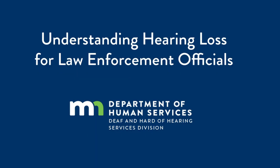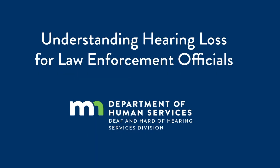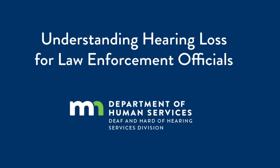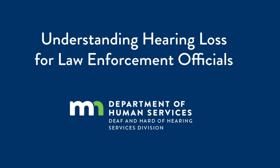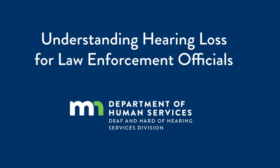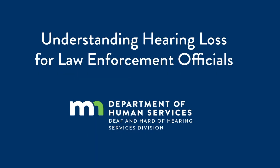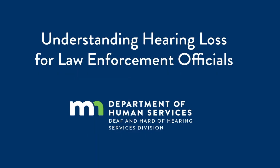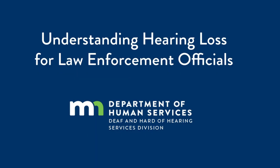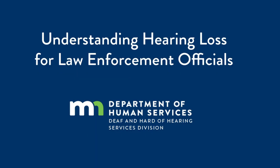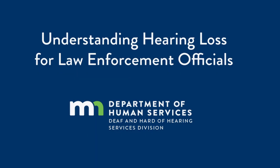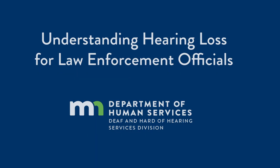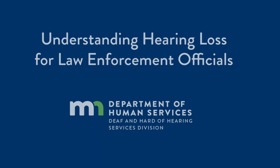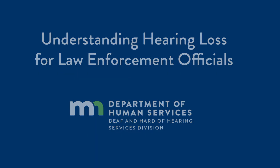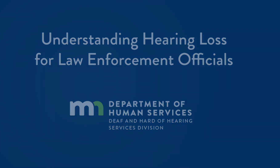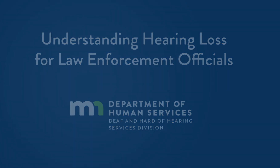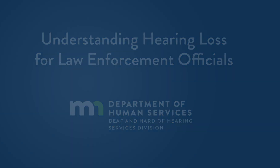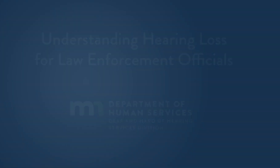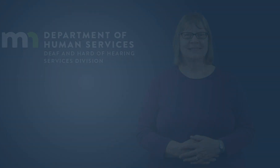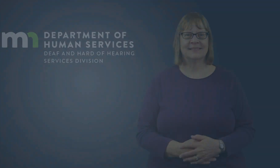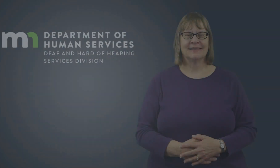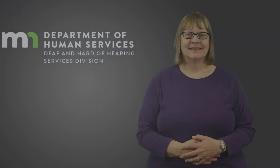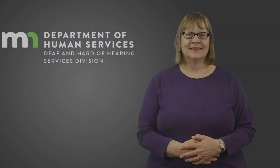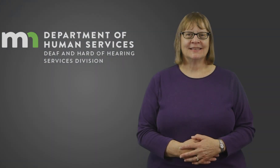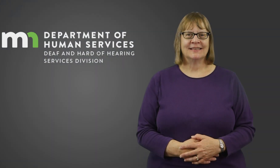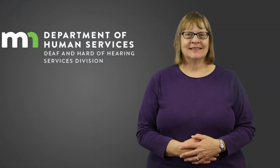Understanding Hearing Loss for Law Enforcement Officials